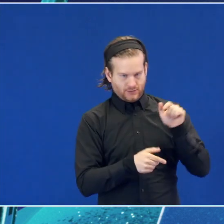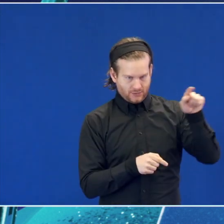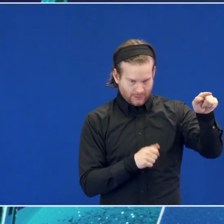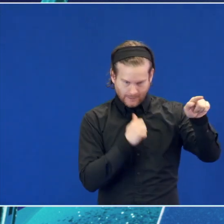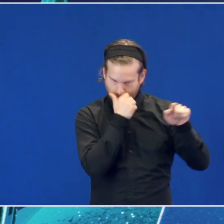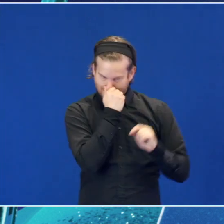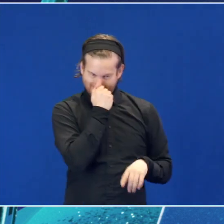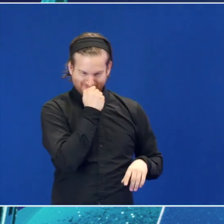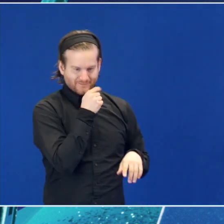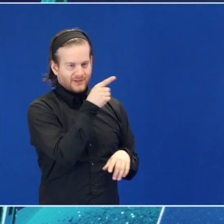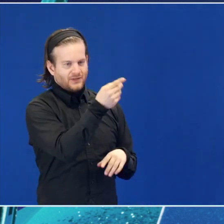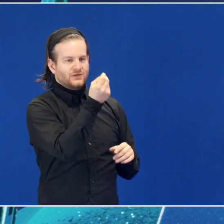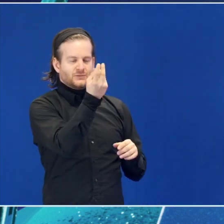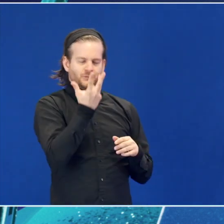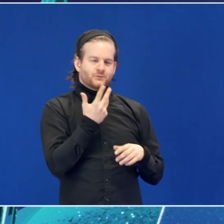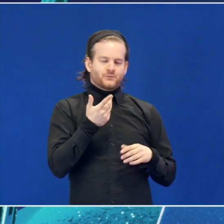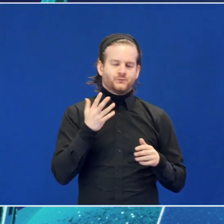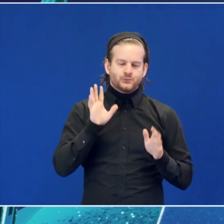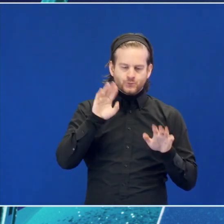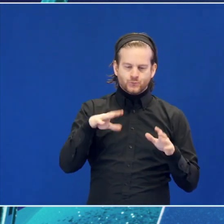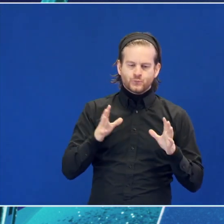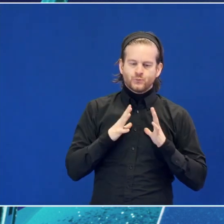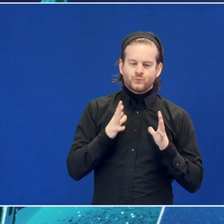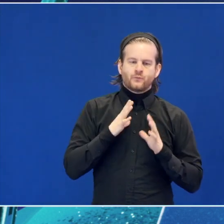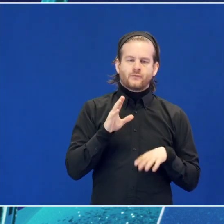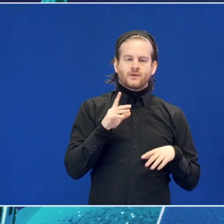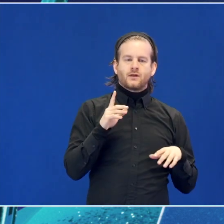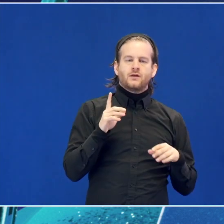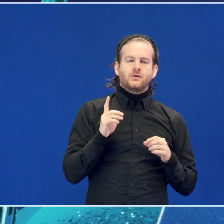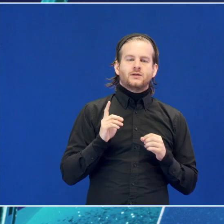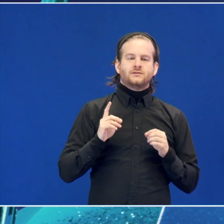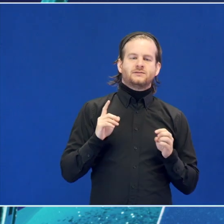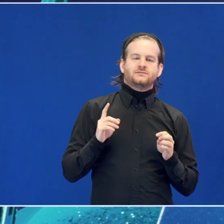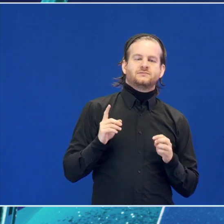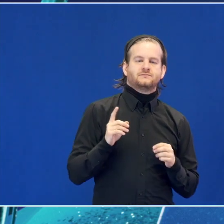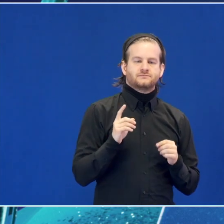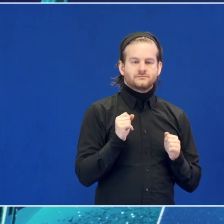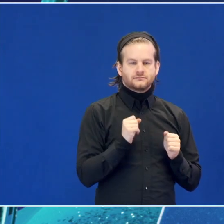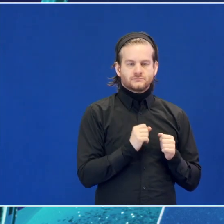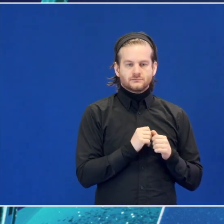And it came back with like some certain number of errors.